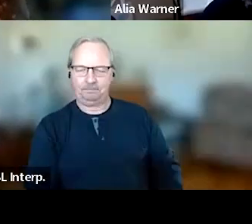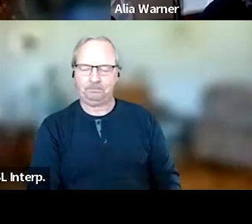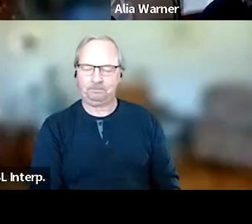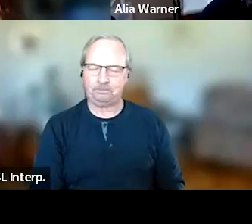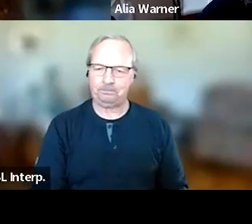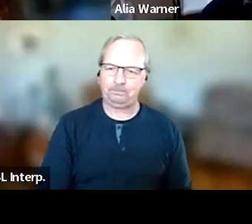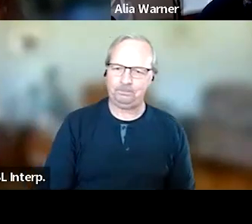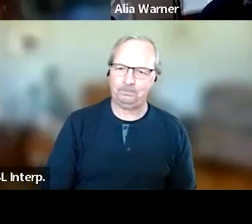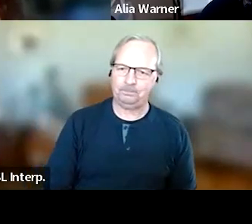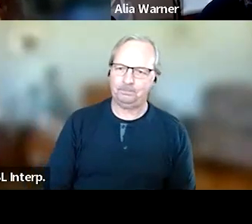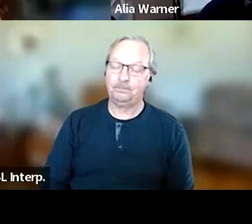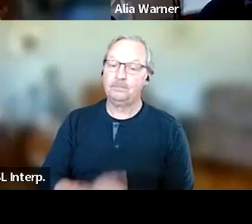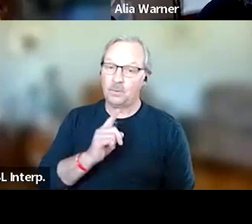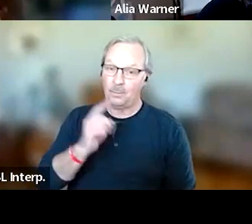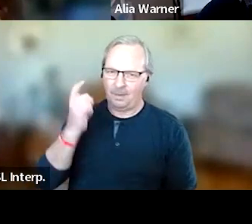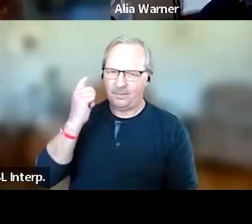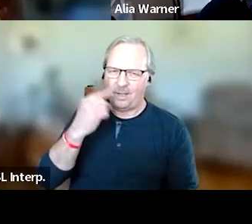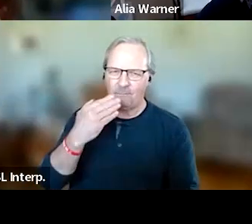Thanks, that's a really thoughtful and helpful answer.